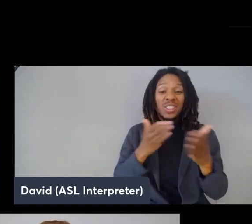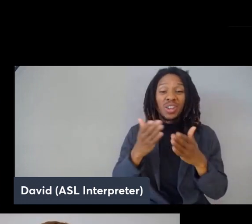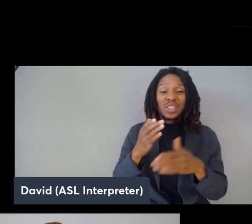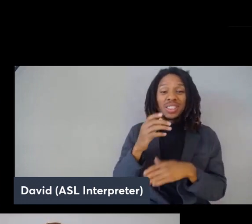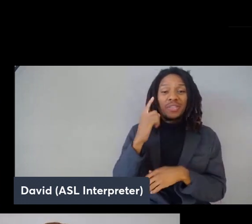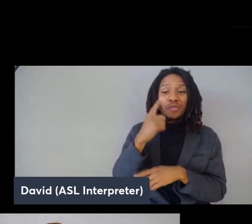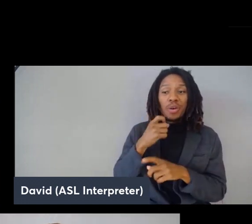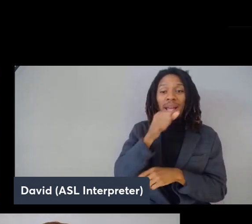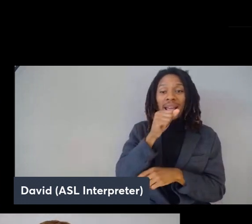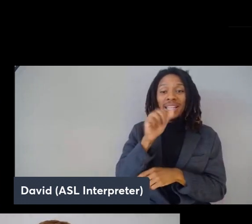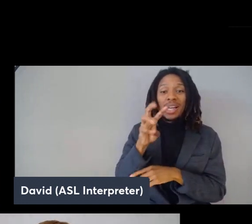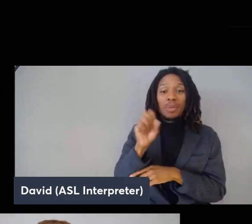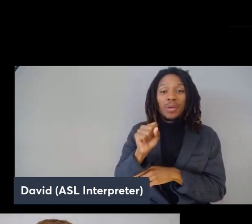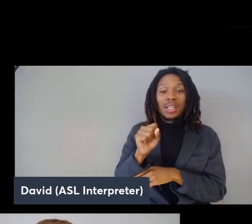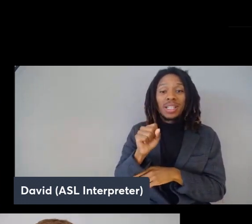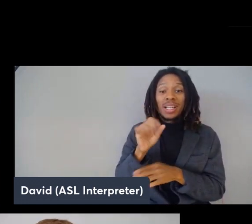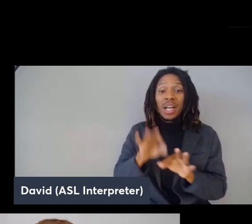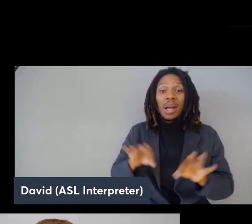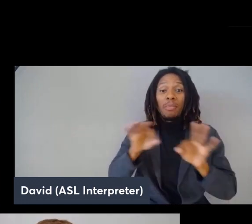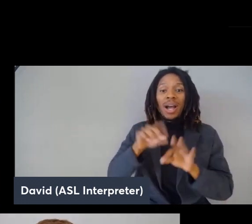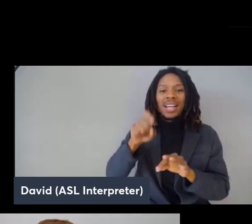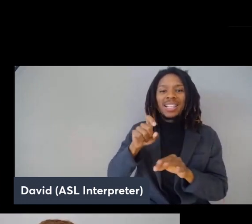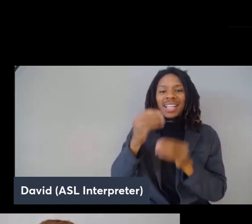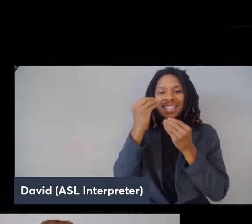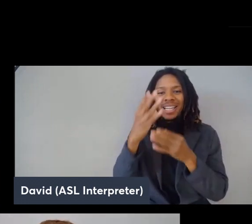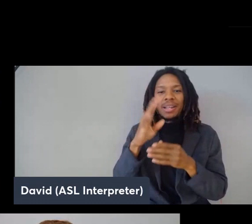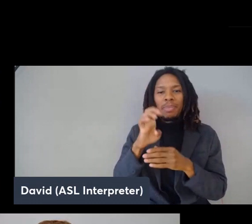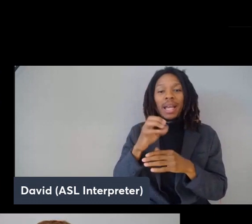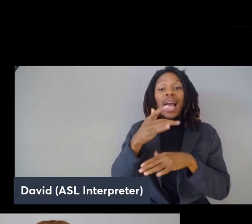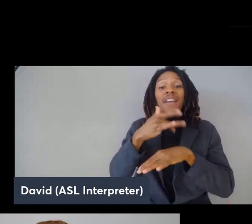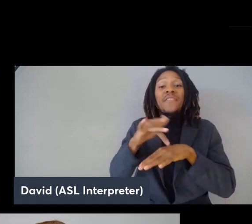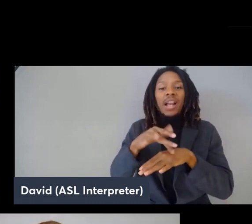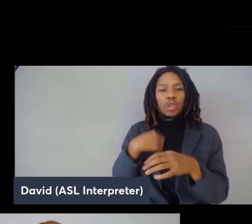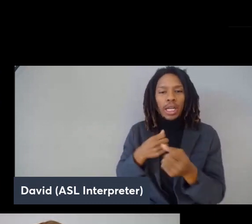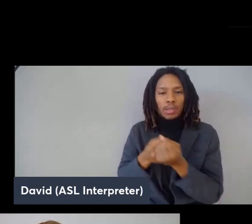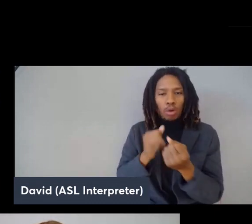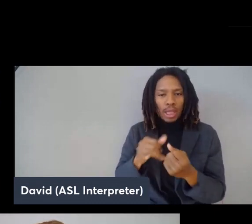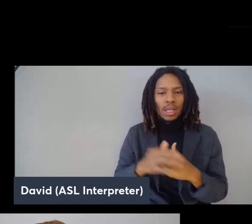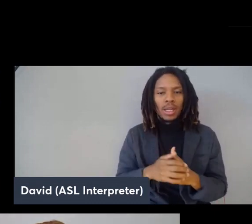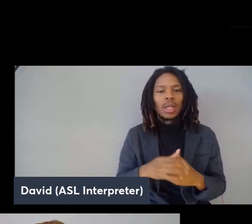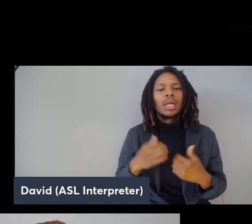I just need the data available to support it." So again, these are some examples.